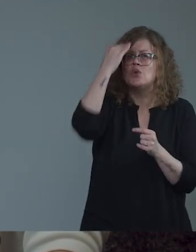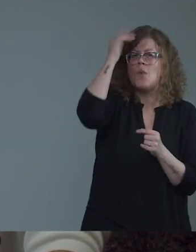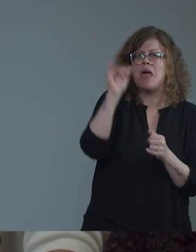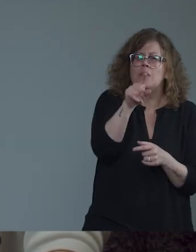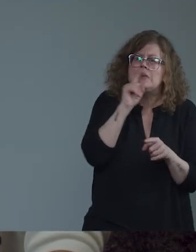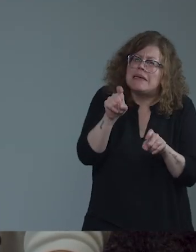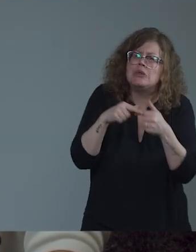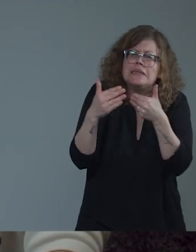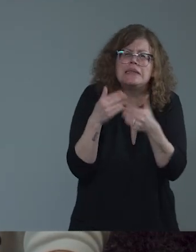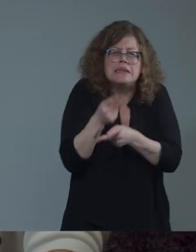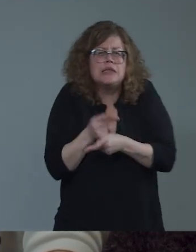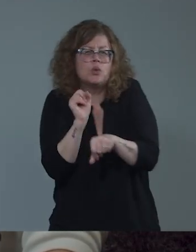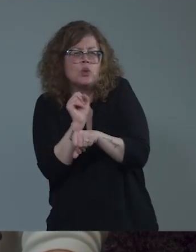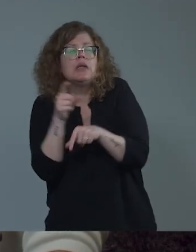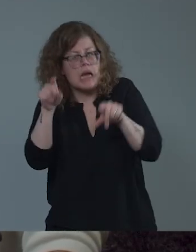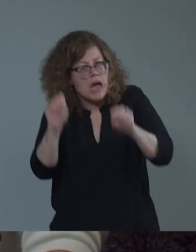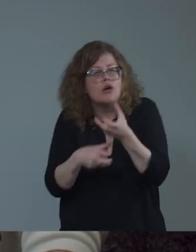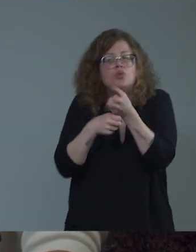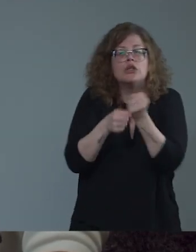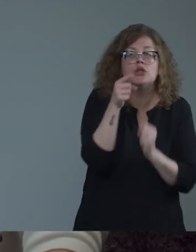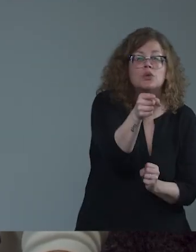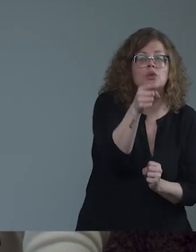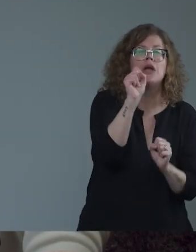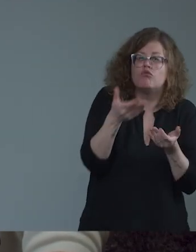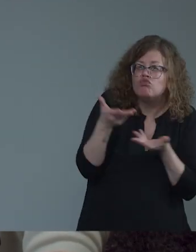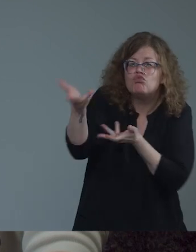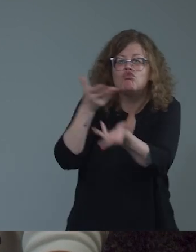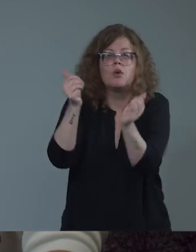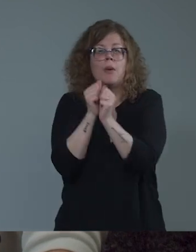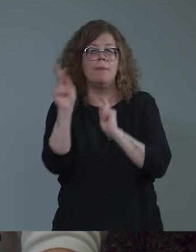t's and the I’d are all dotted and crossed, then you can have those major projects because those